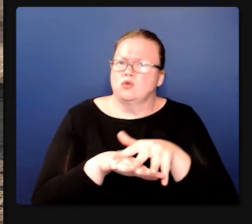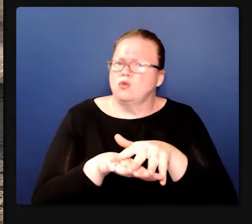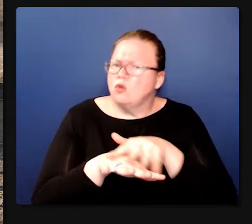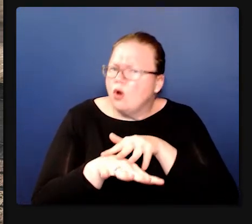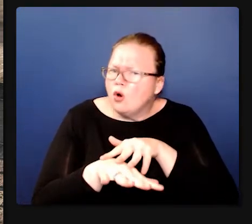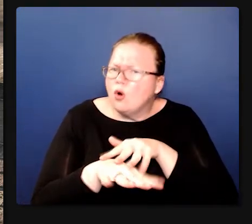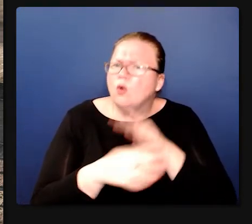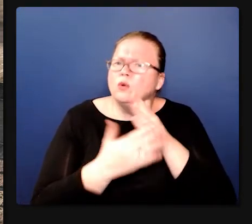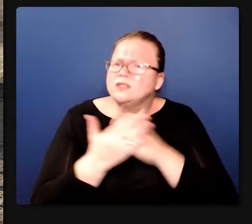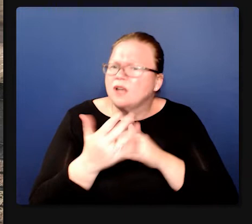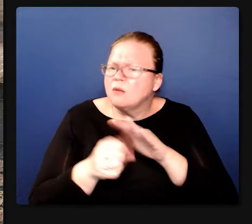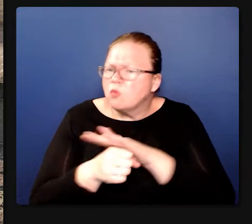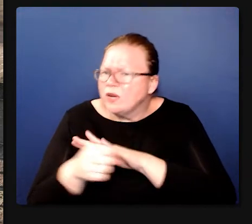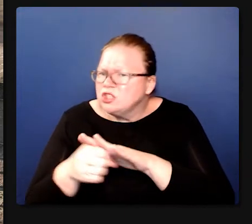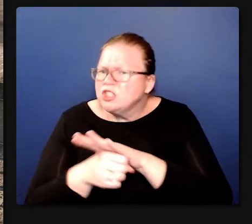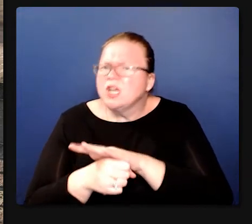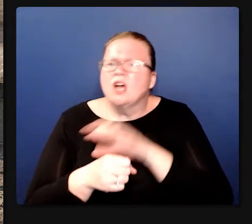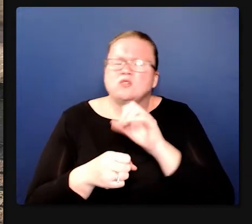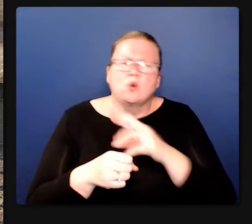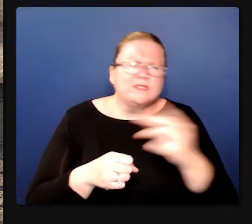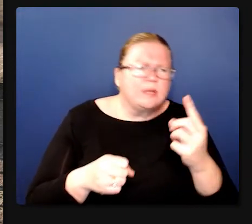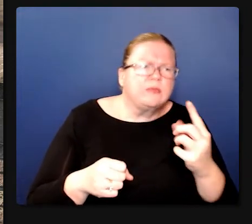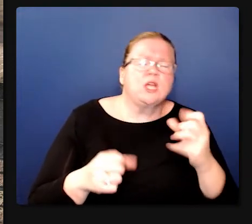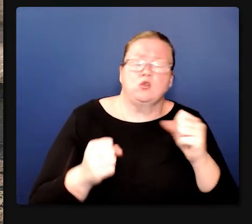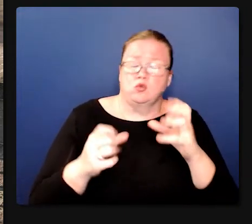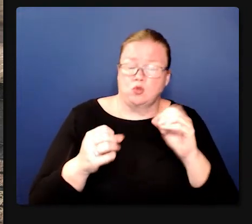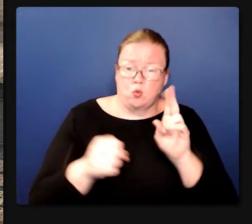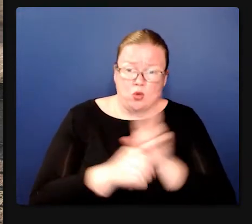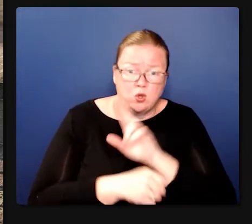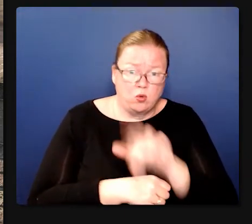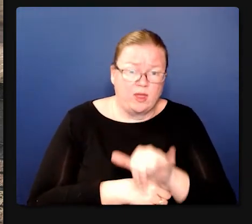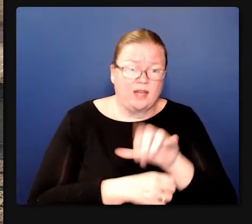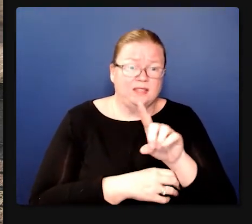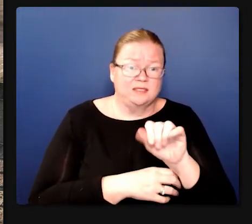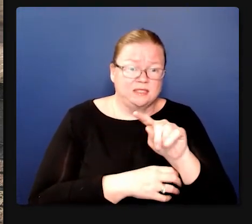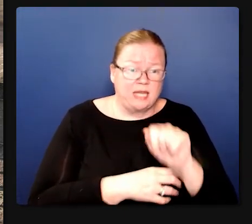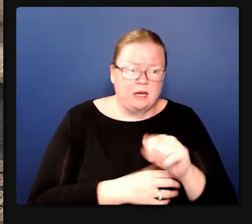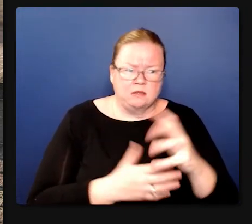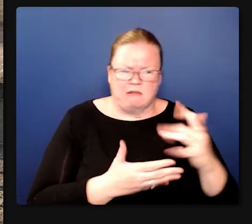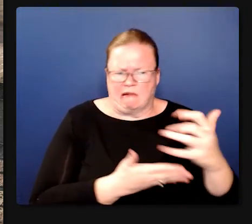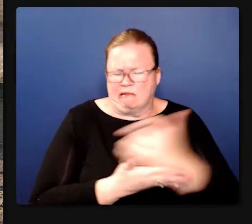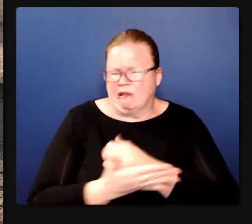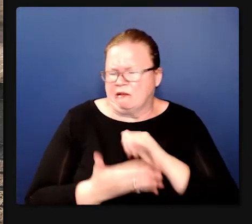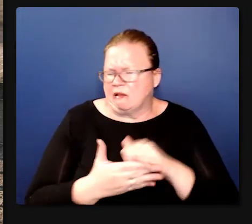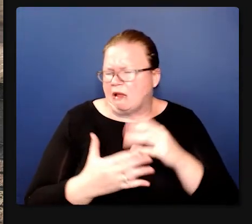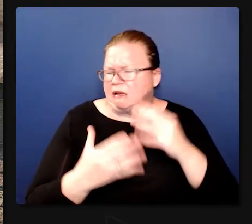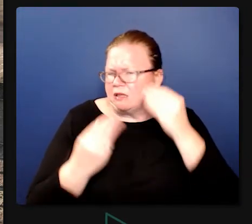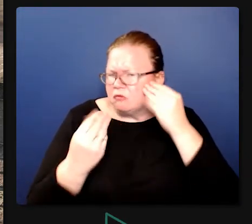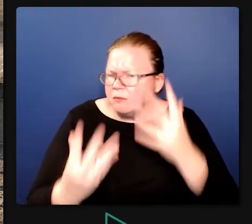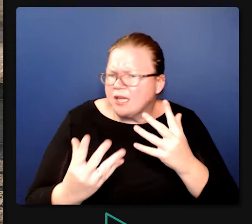in some regions or some platforms, so we use telemetry data to capture that information and diagnose,